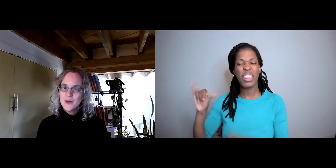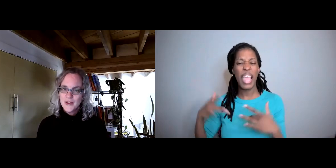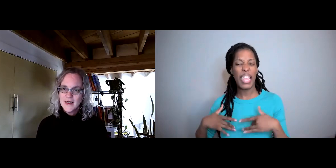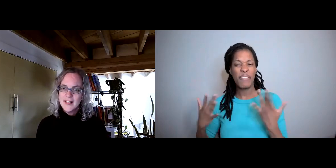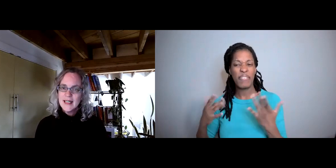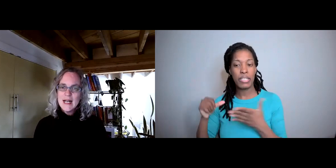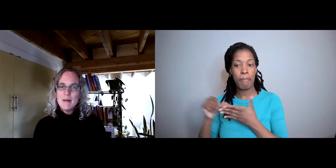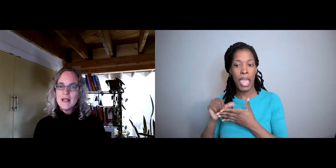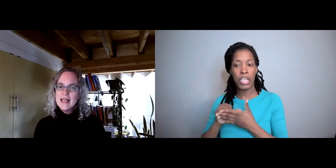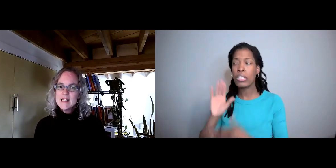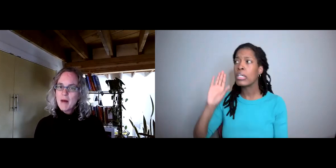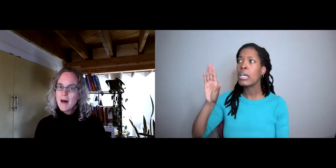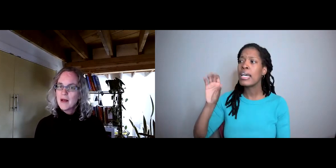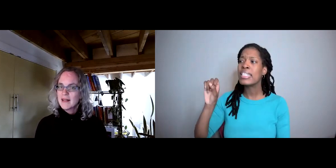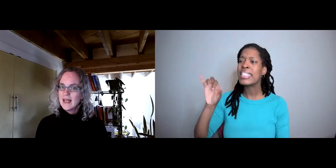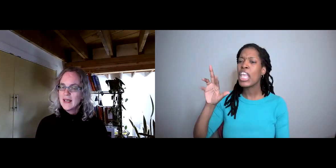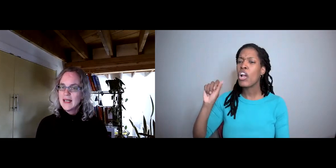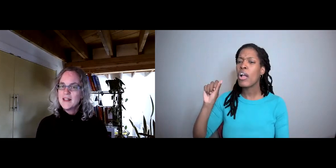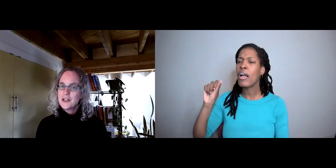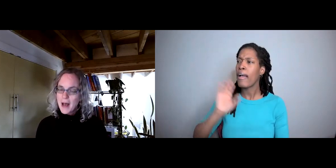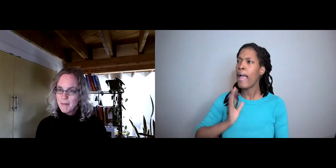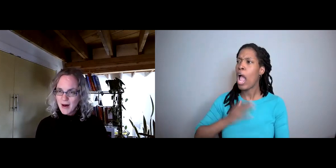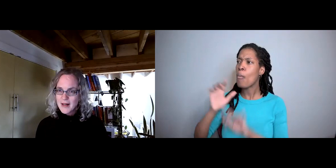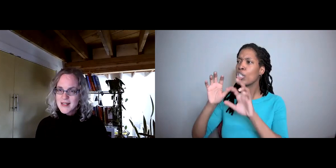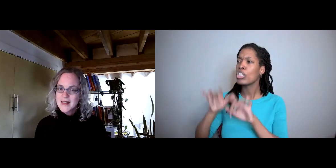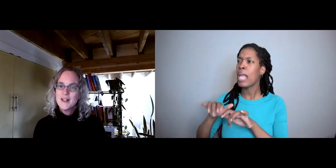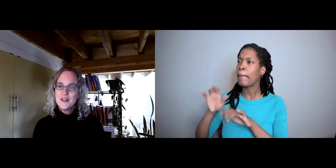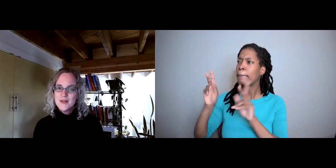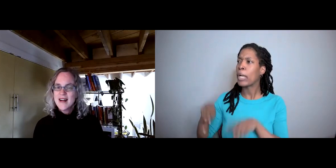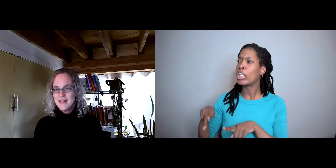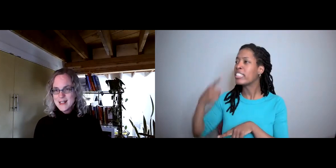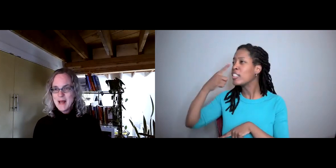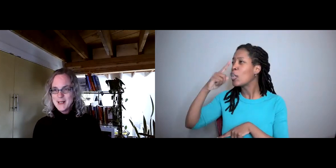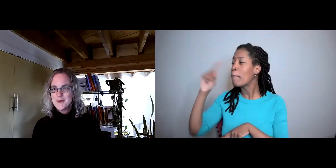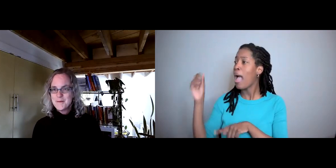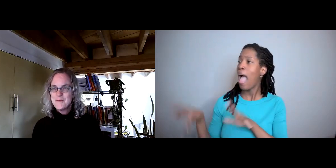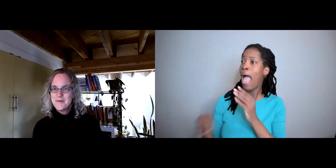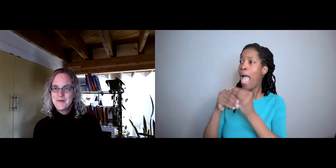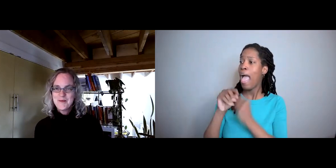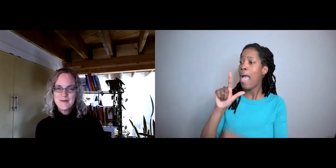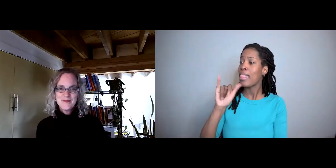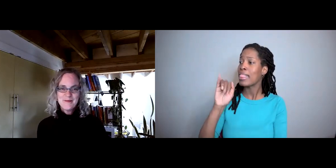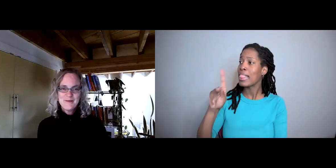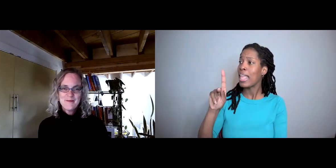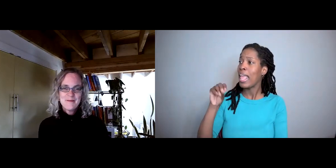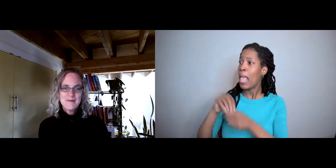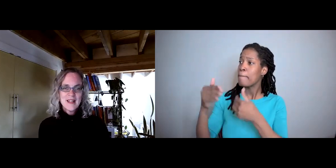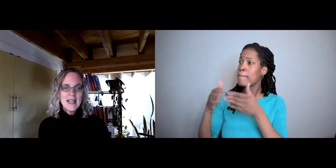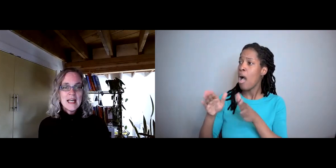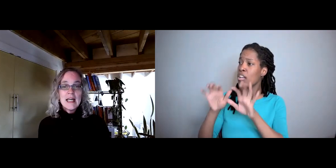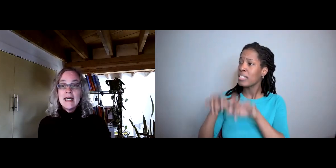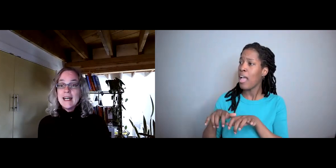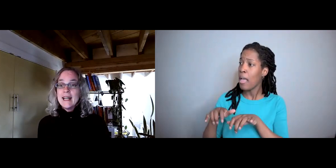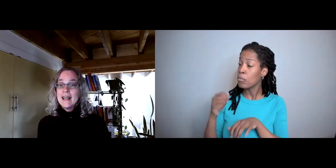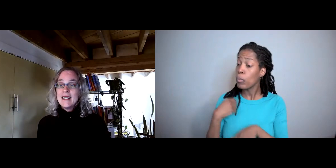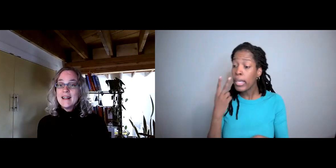if you could, please pop a link in the chat box to that event's page.